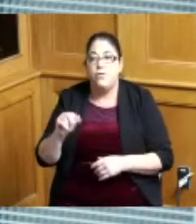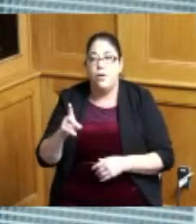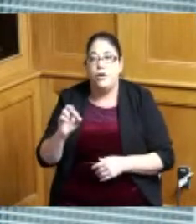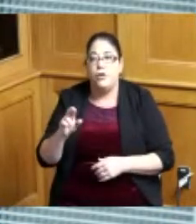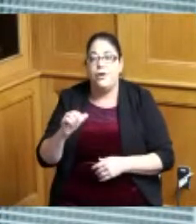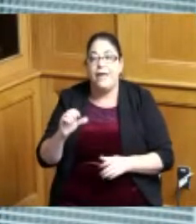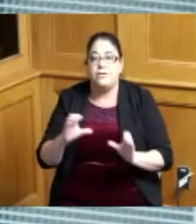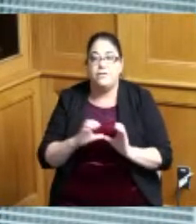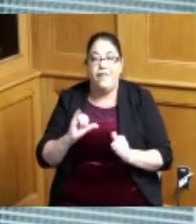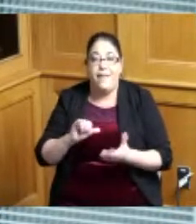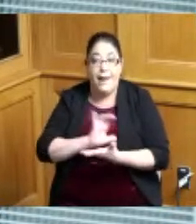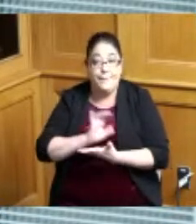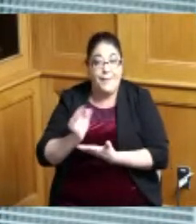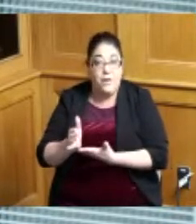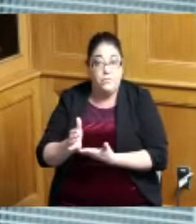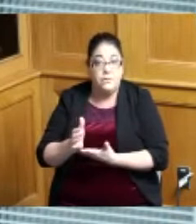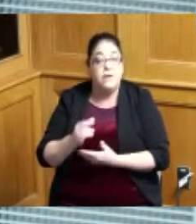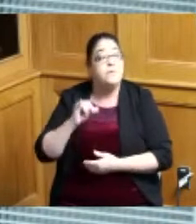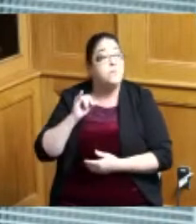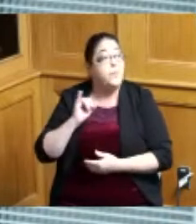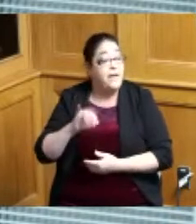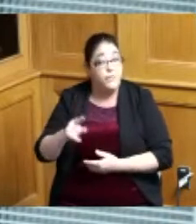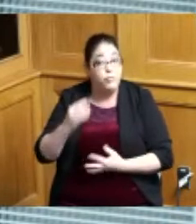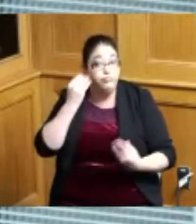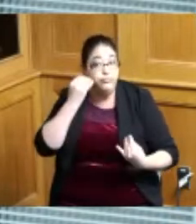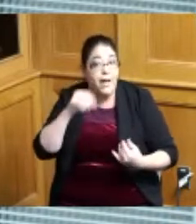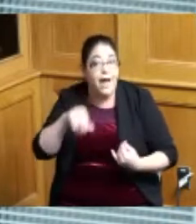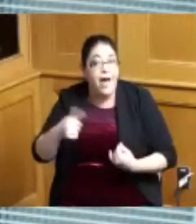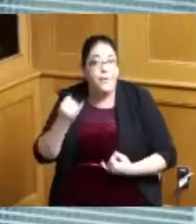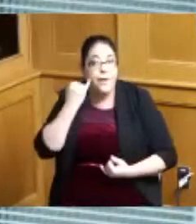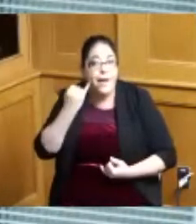so if that if there are any other options on the table getting those to me so I could get to the